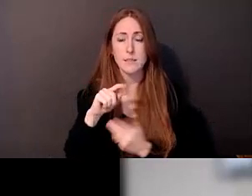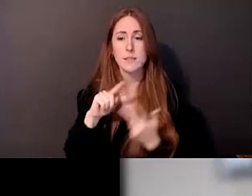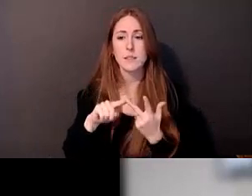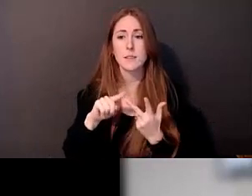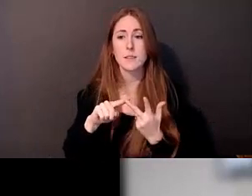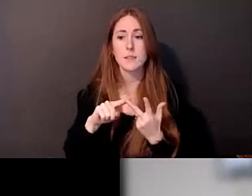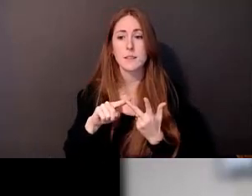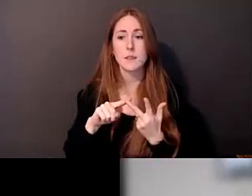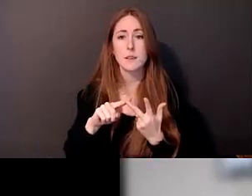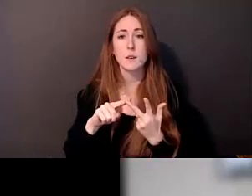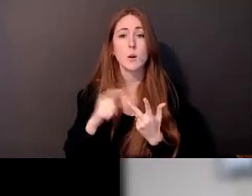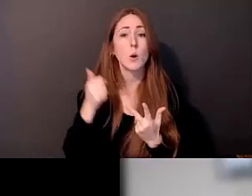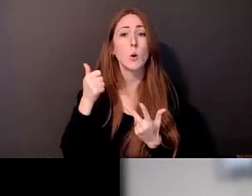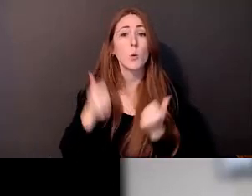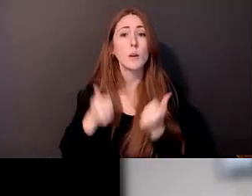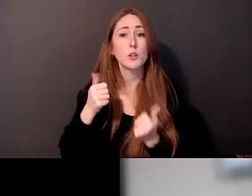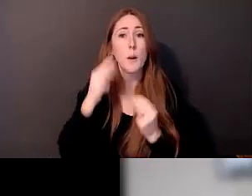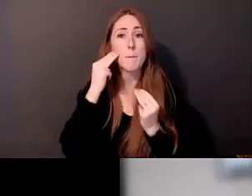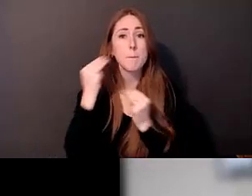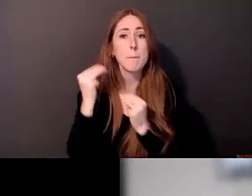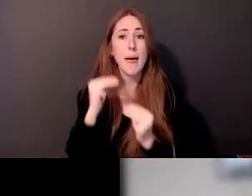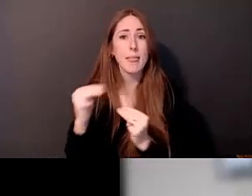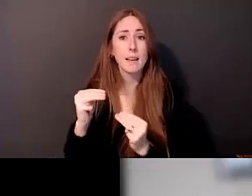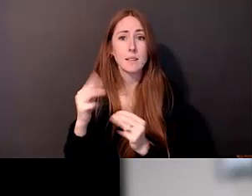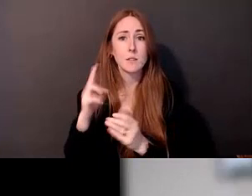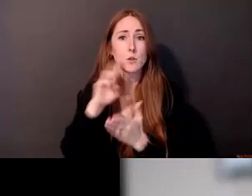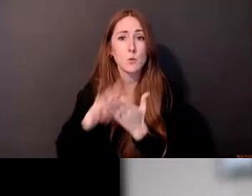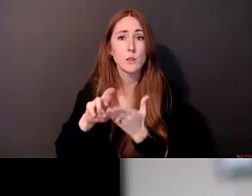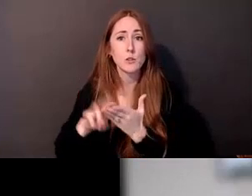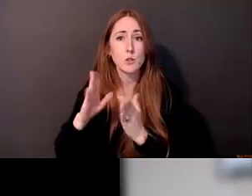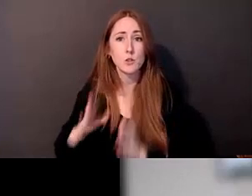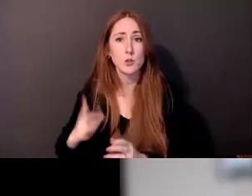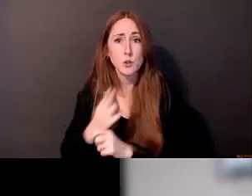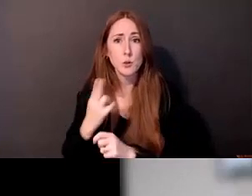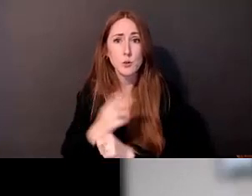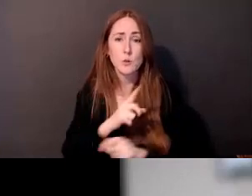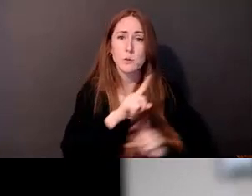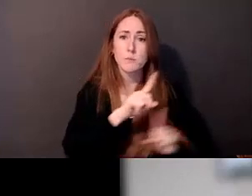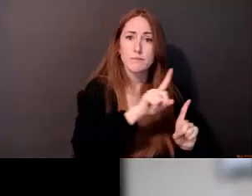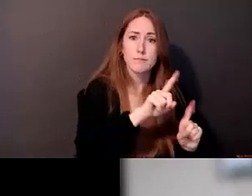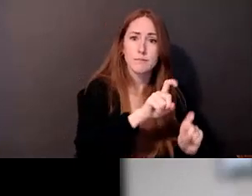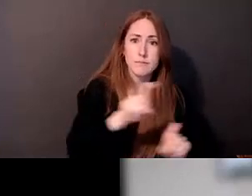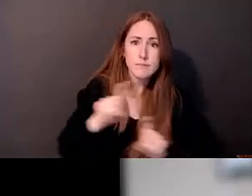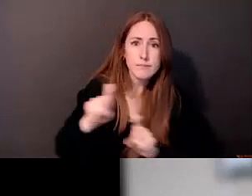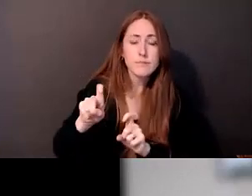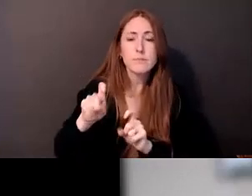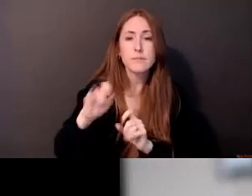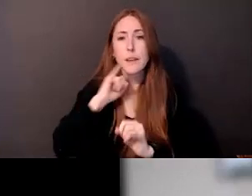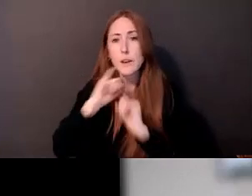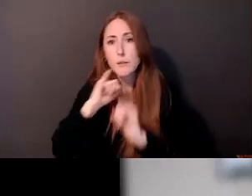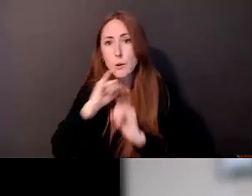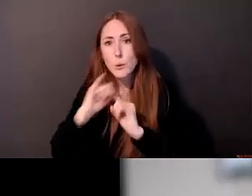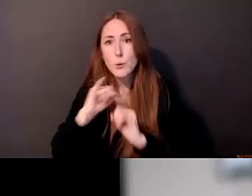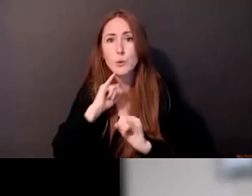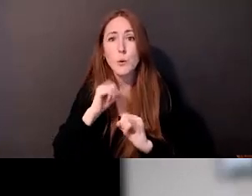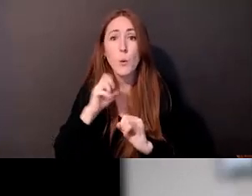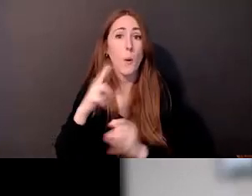used questionnaires, interviews, focus groups, or a combination of both interviews and questionnaires.